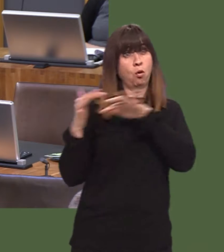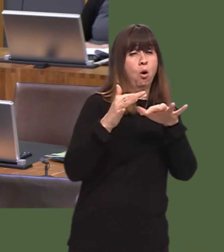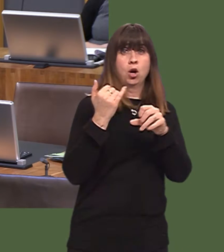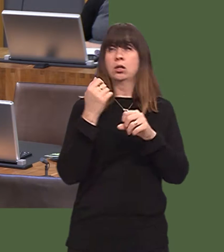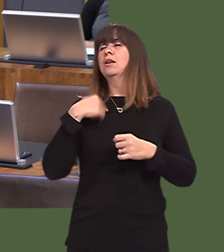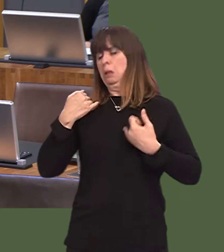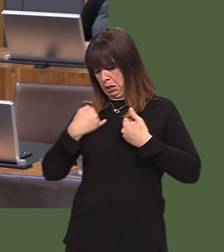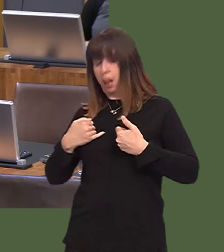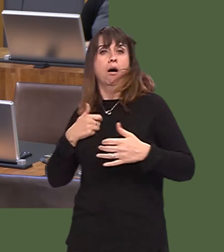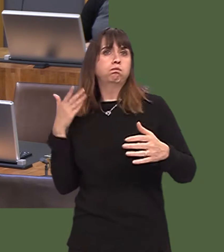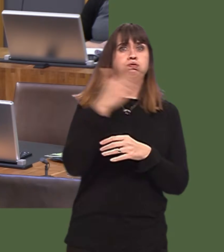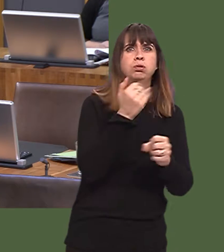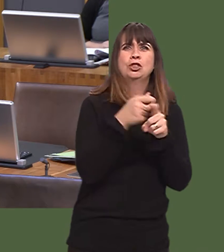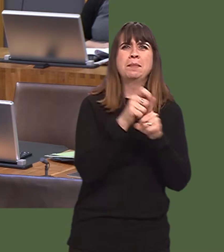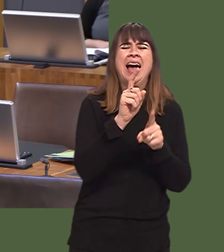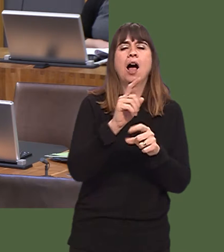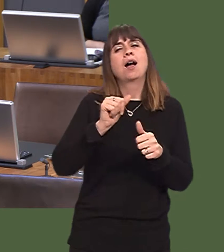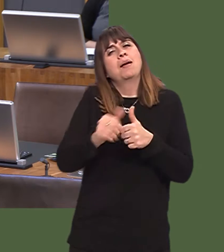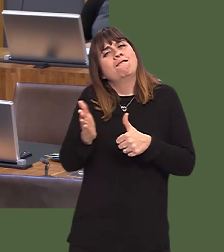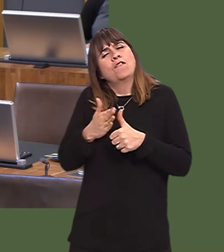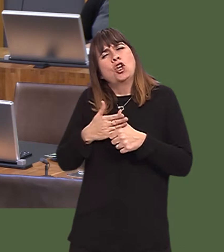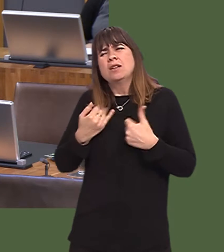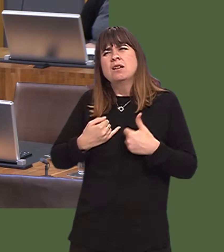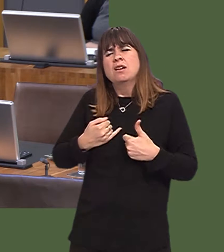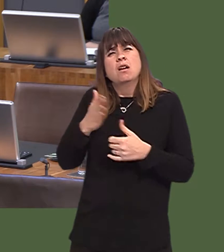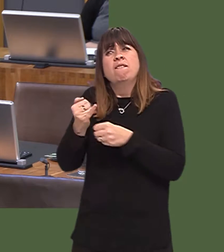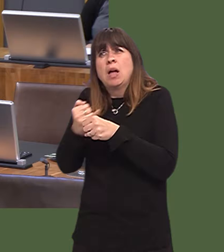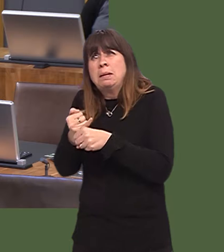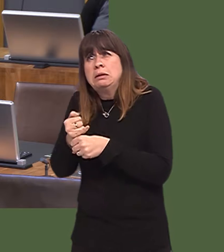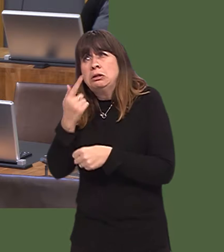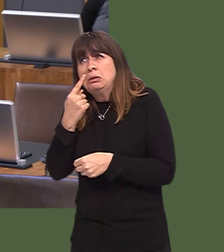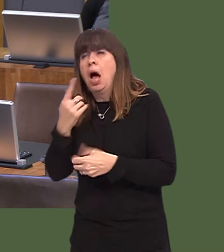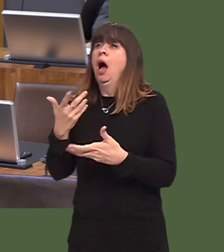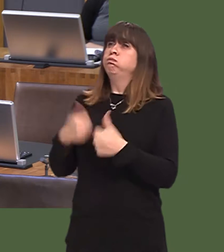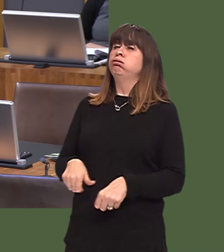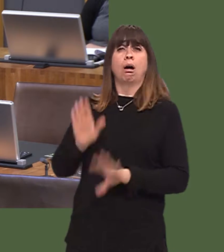We say to people, ëChoose well. Go and see a pharmacist first. If not, then go and see a community nurse or a GP practice nurse.